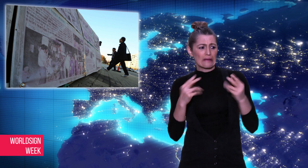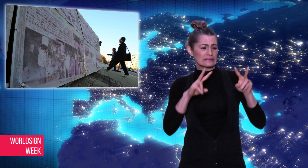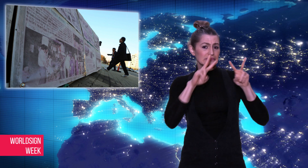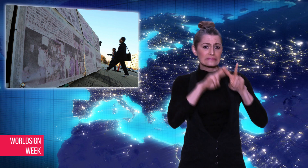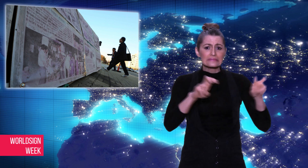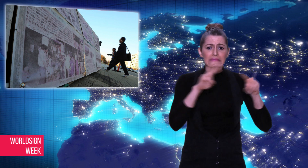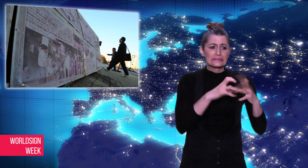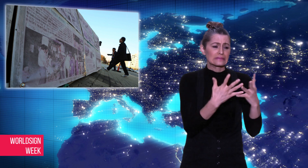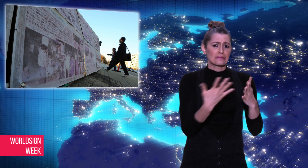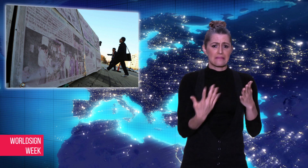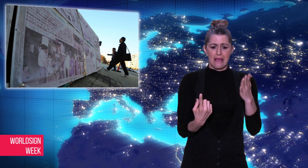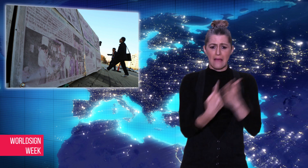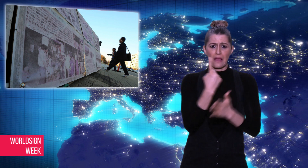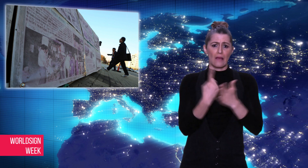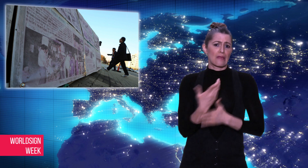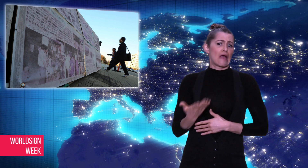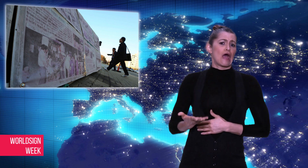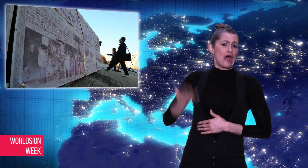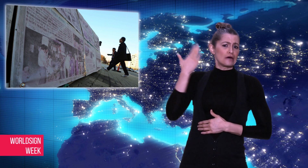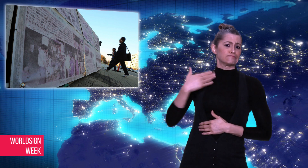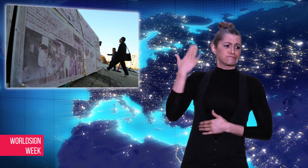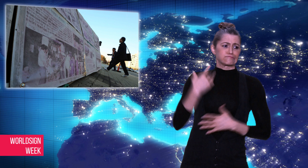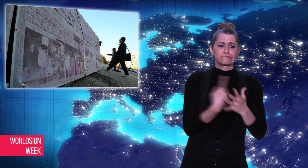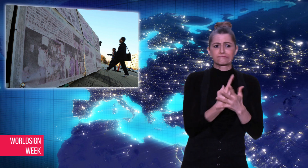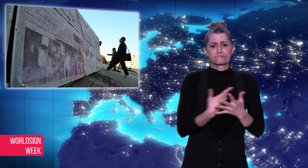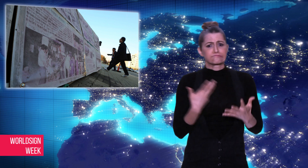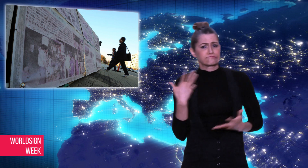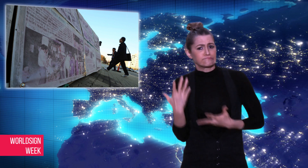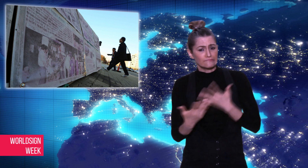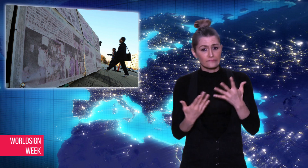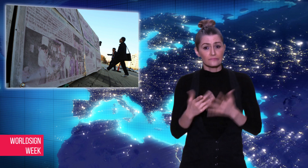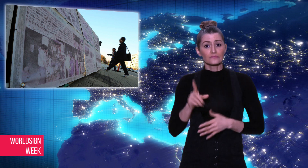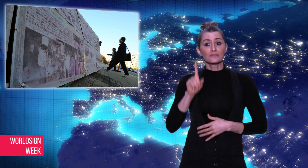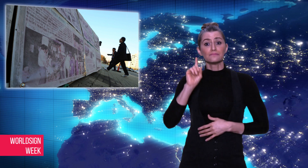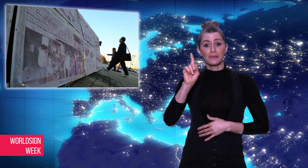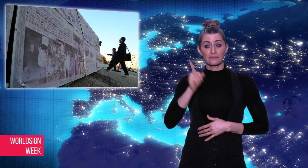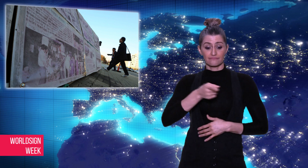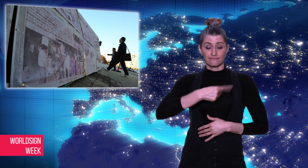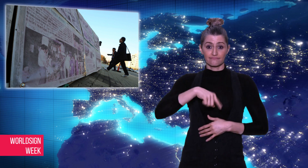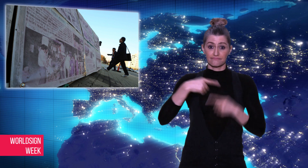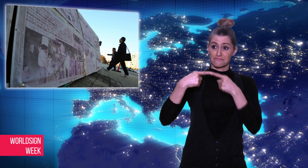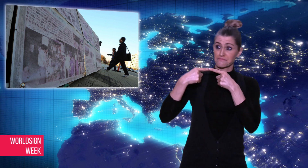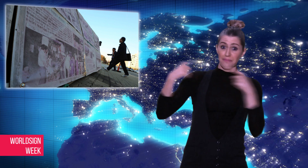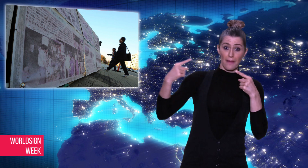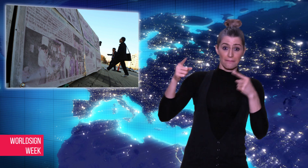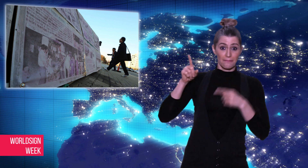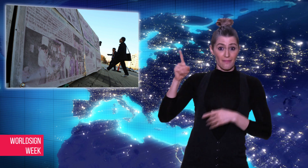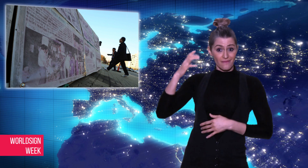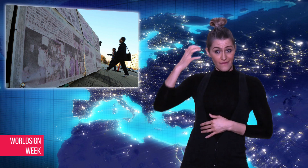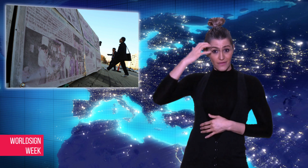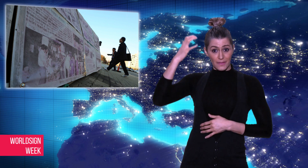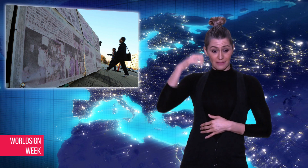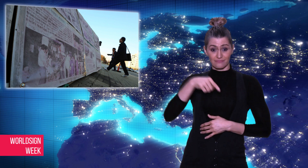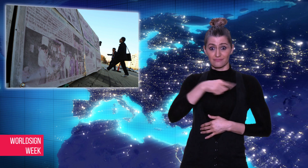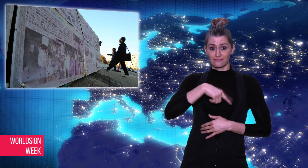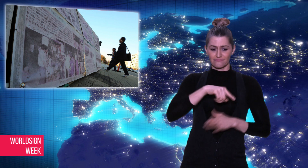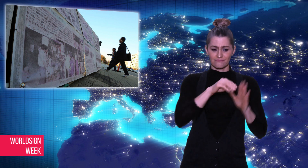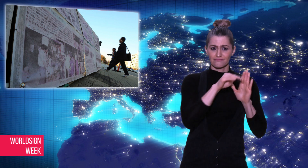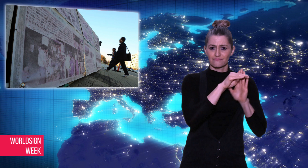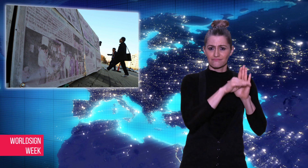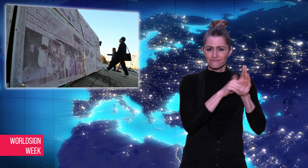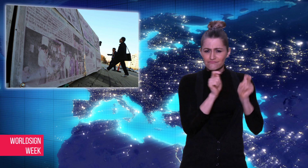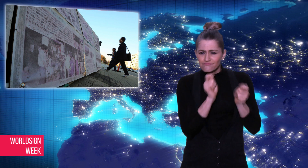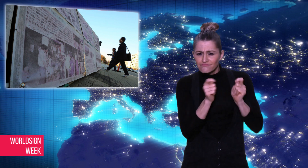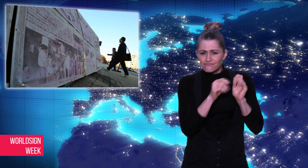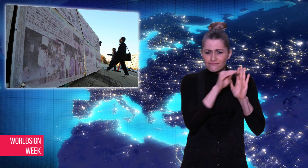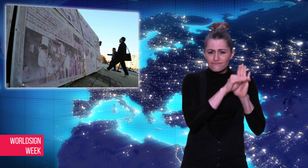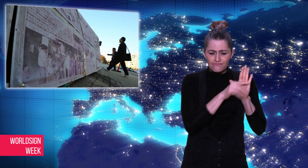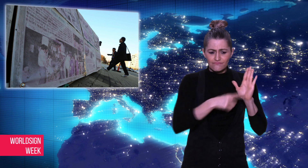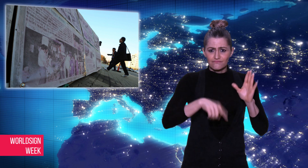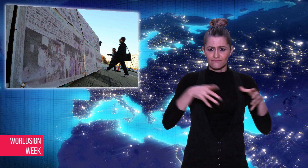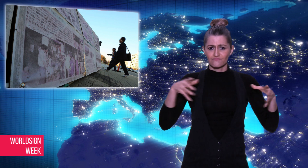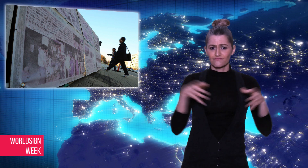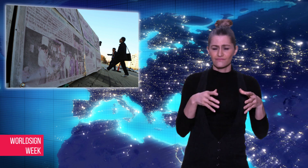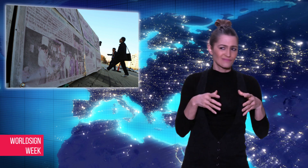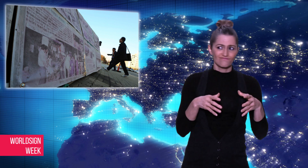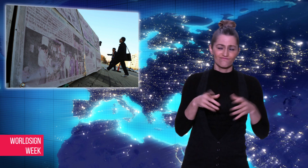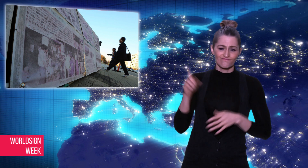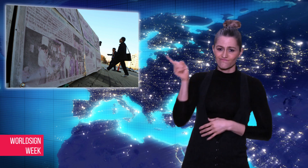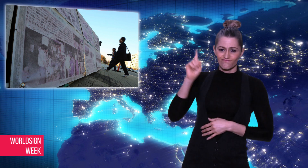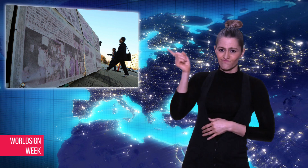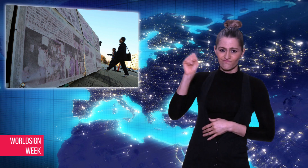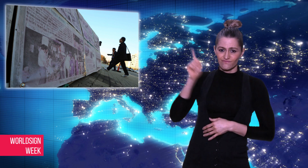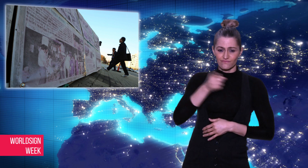past events, but opposition lawmakers are attempting